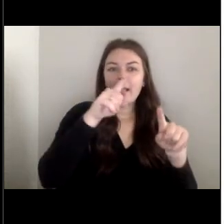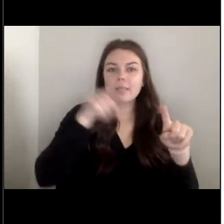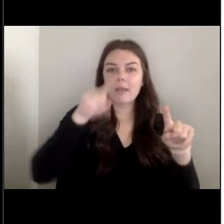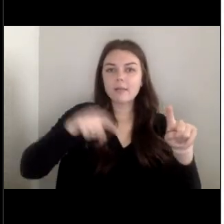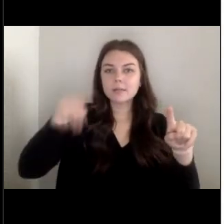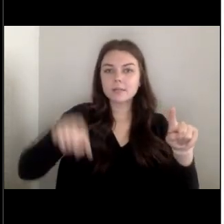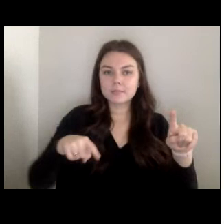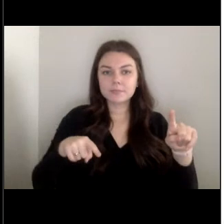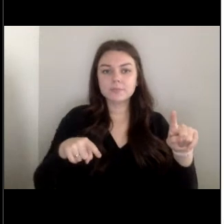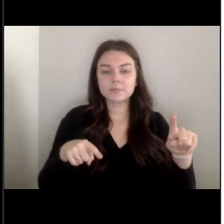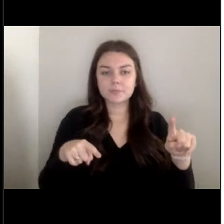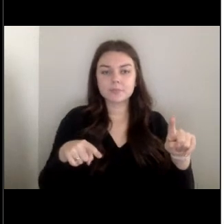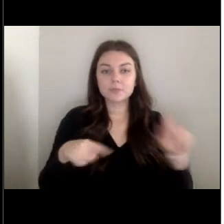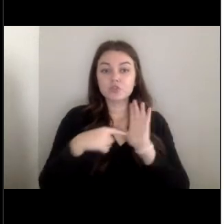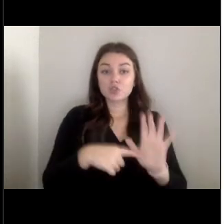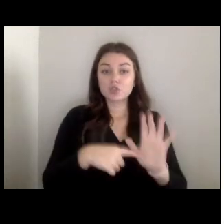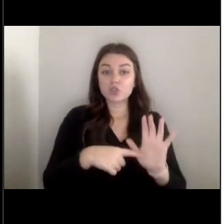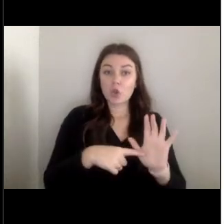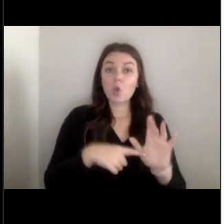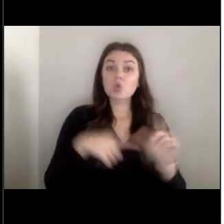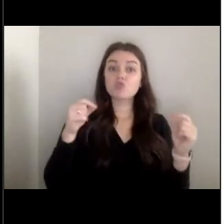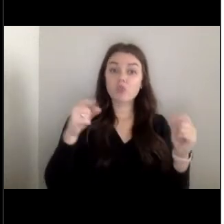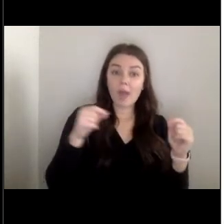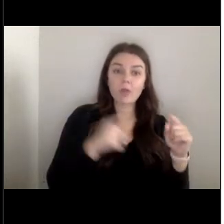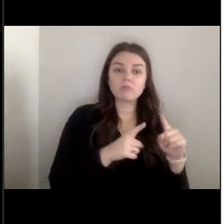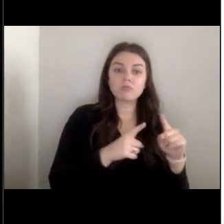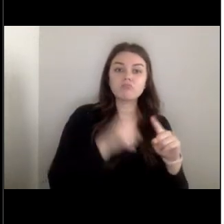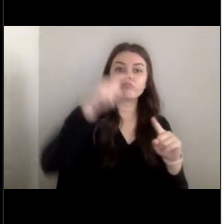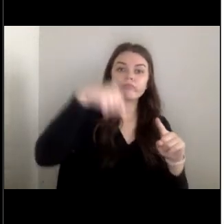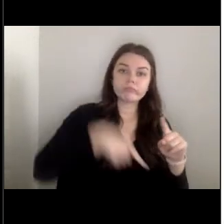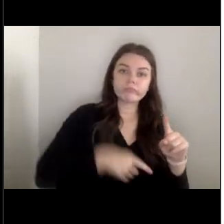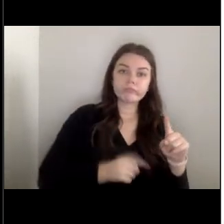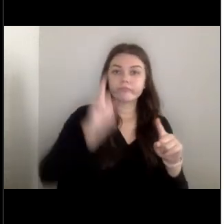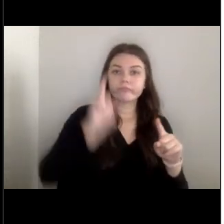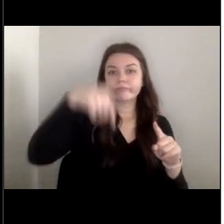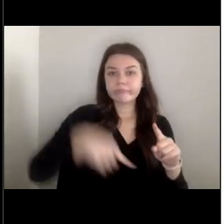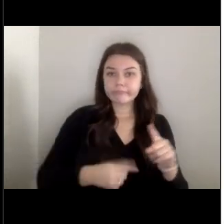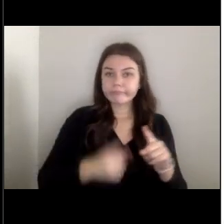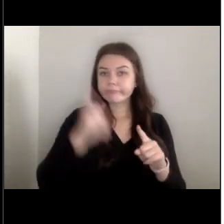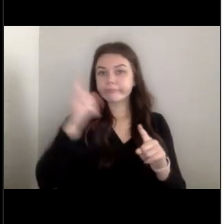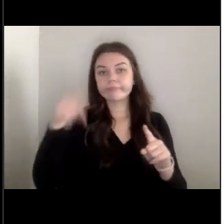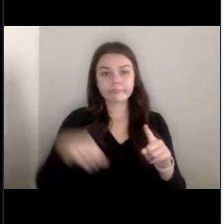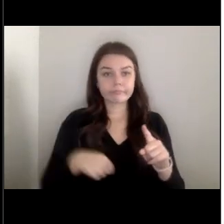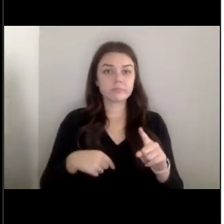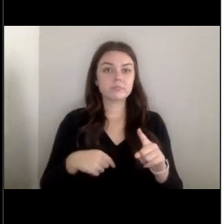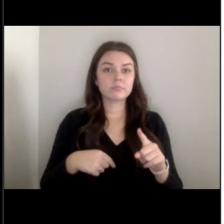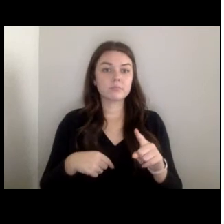that the saildrones went back and forth, back and forth across the ocean. And this receiver was pointing straight down at the bottom.